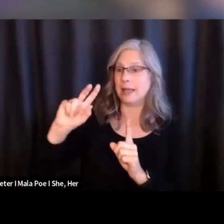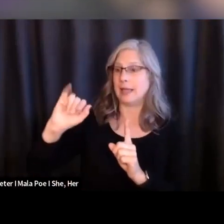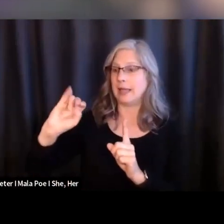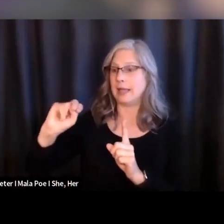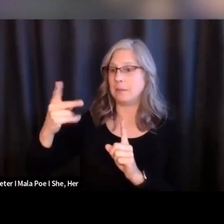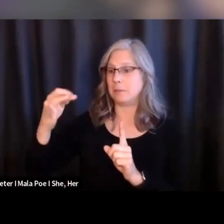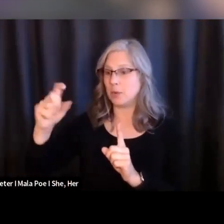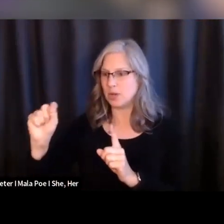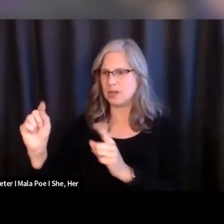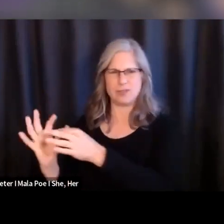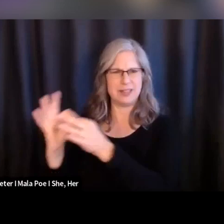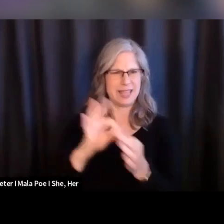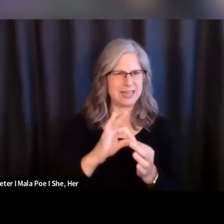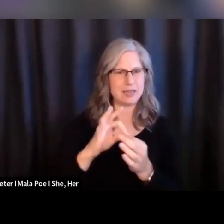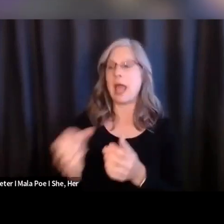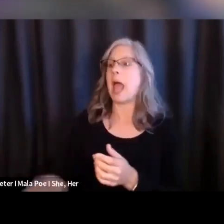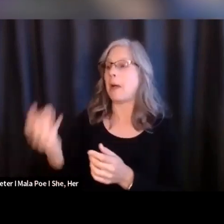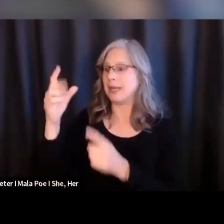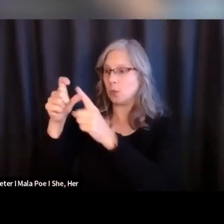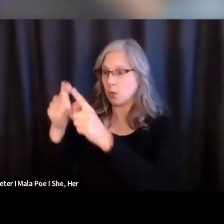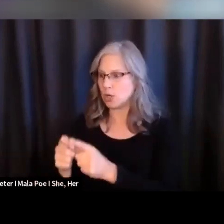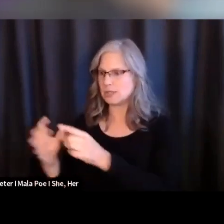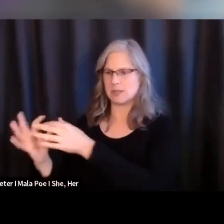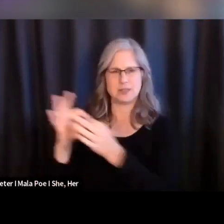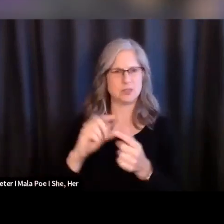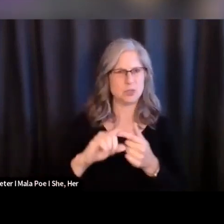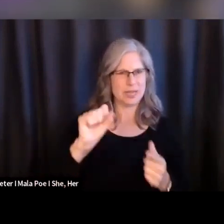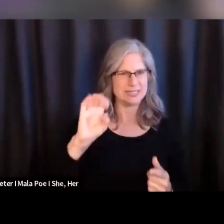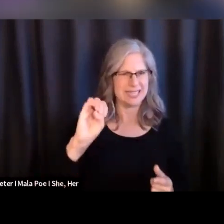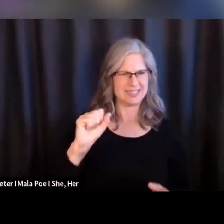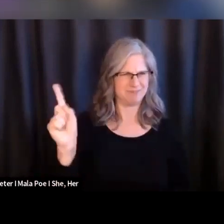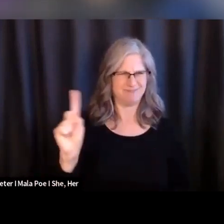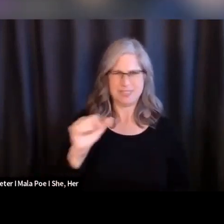is really, i think, not something I ever find in the sense that, within these bands,